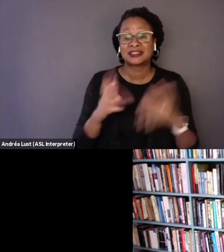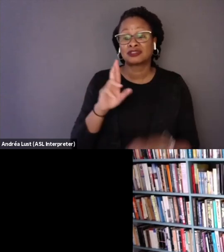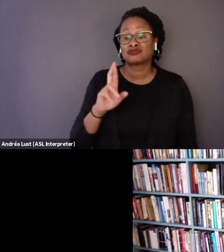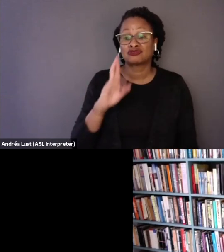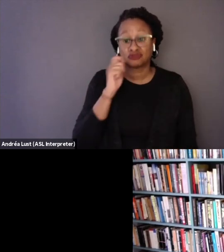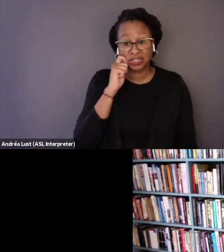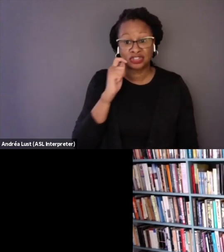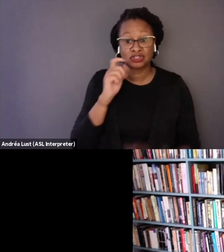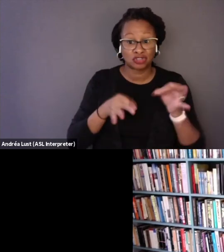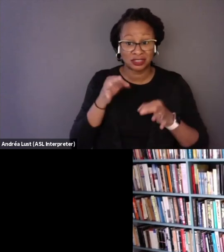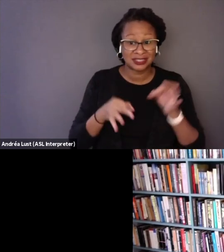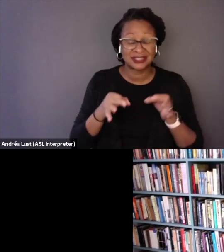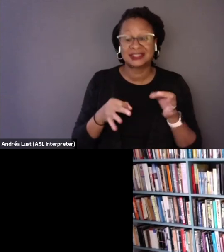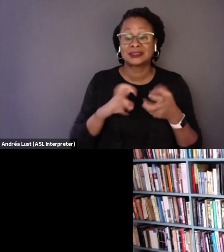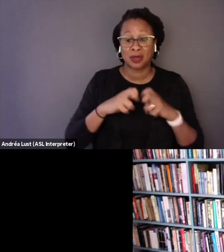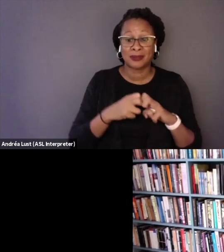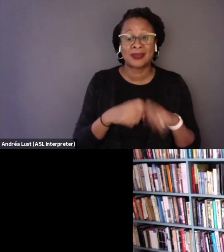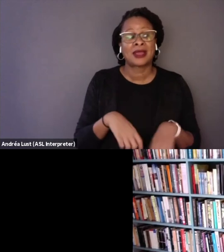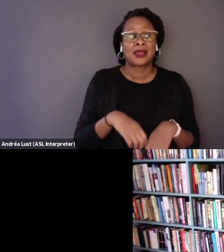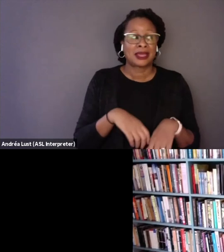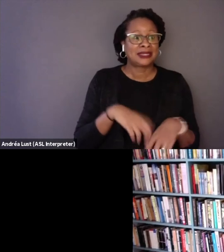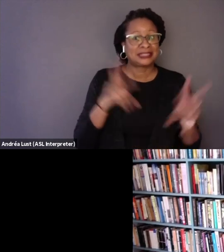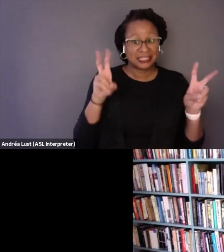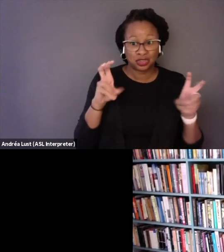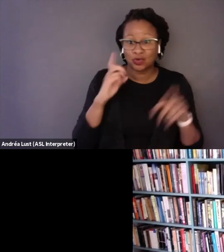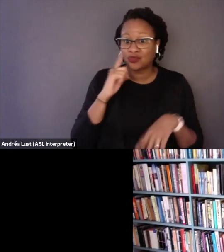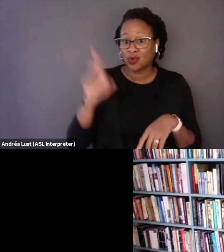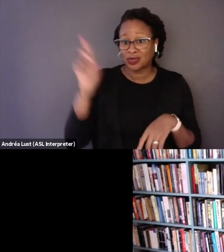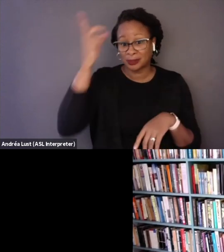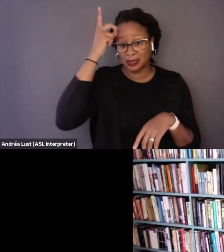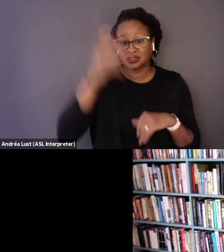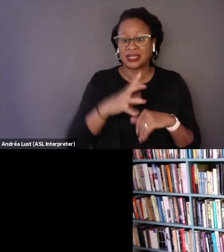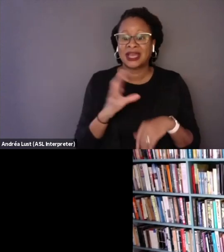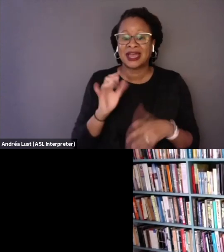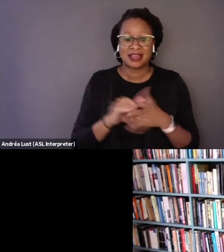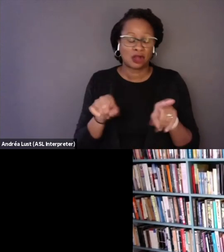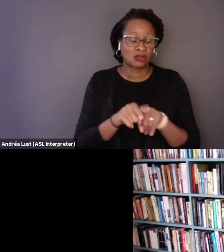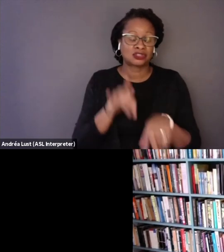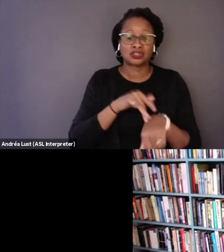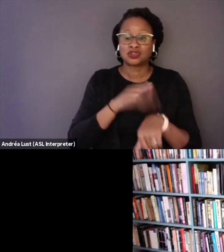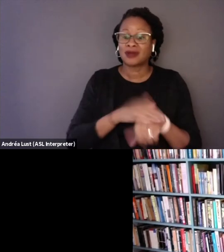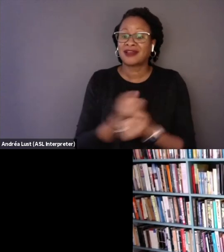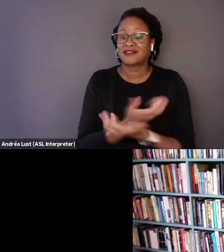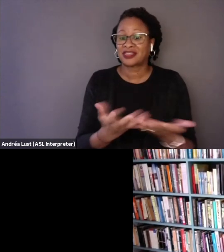this is an issue for democracy. It actually is an issue that touches on everything that's important.